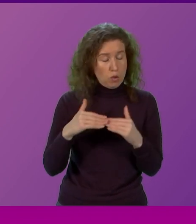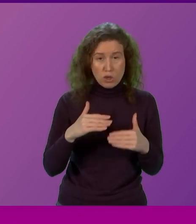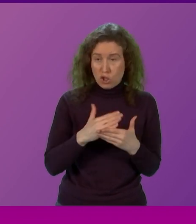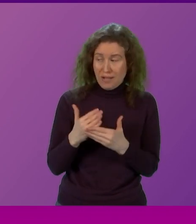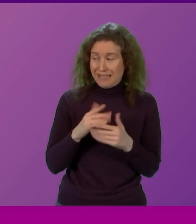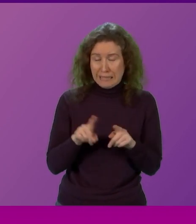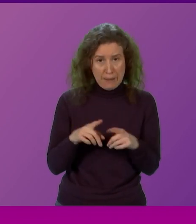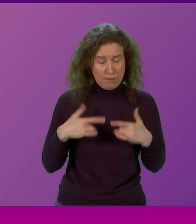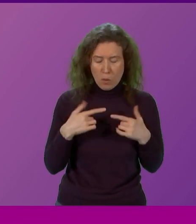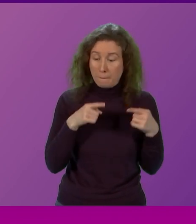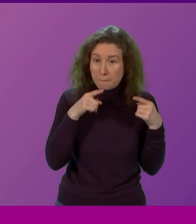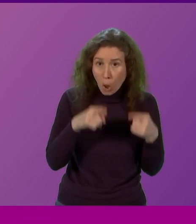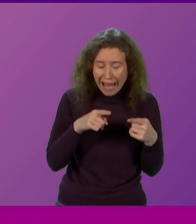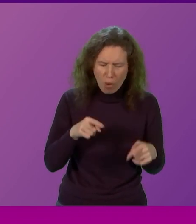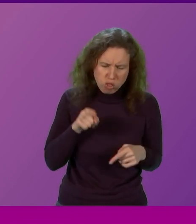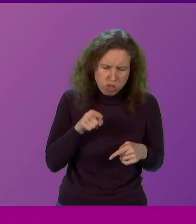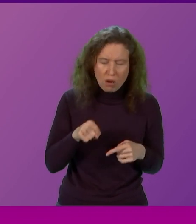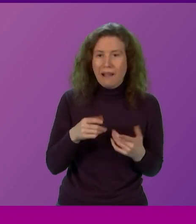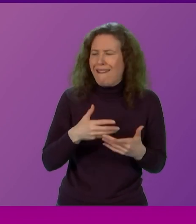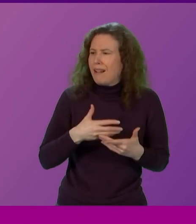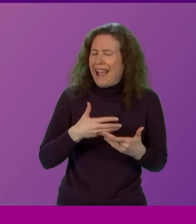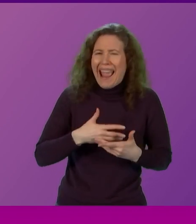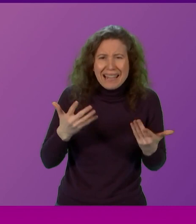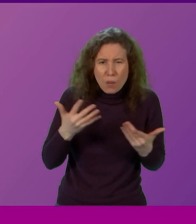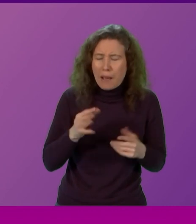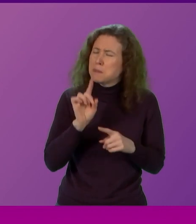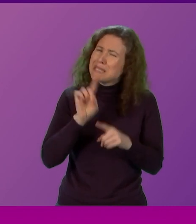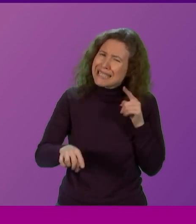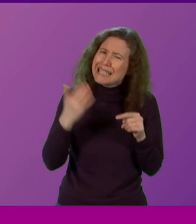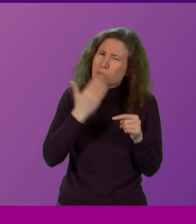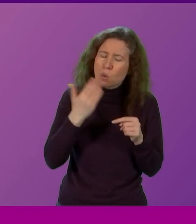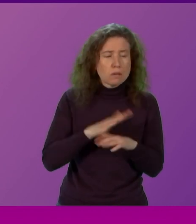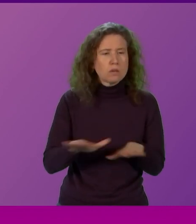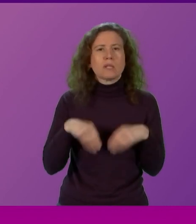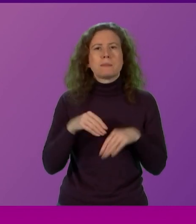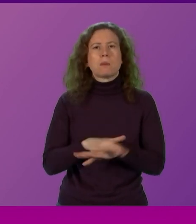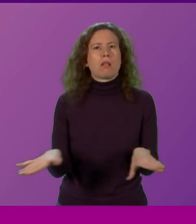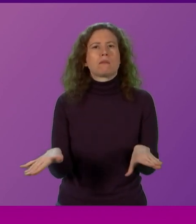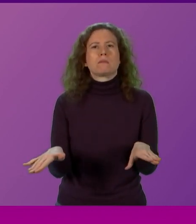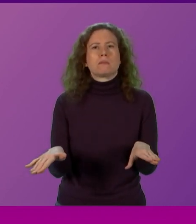bullying and harassment anywhere, but particularly in schools, is completely unacceptable.